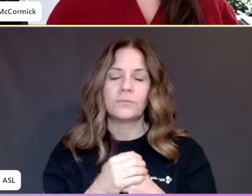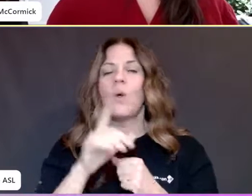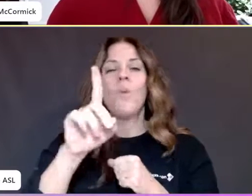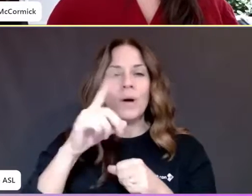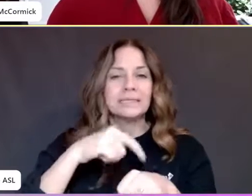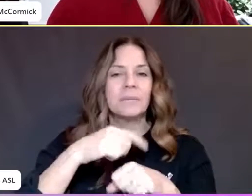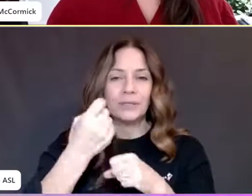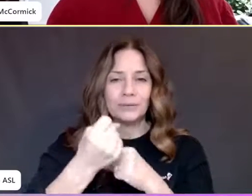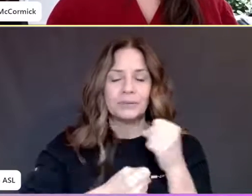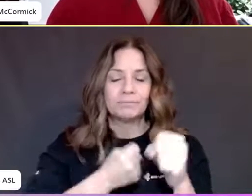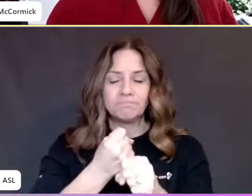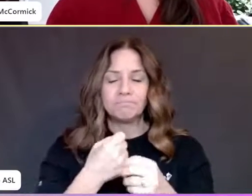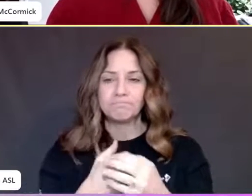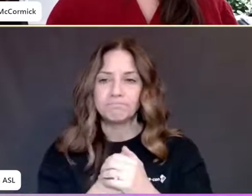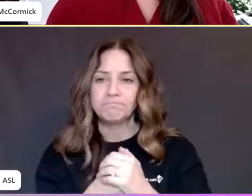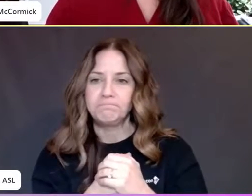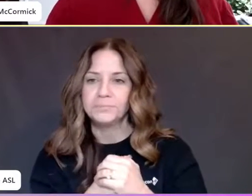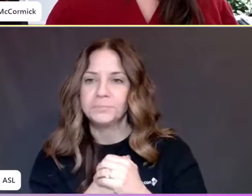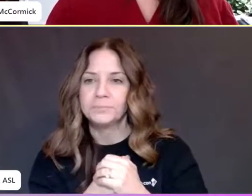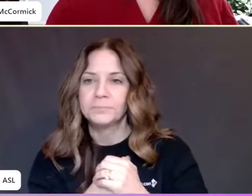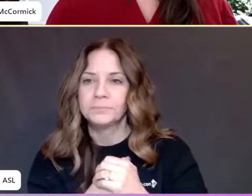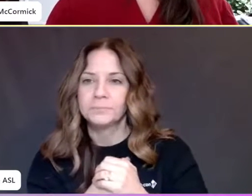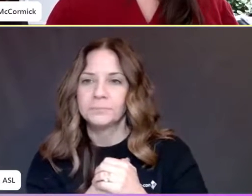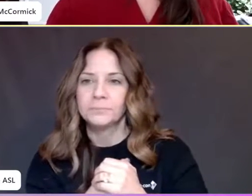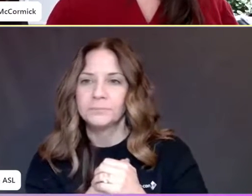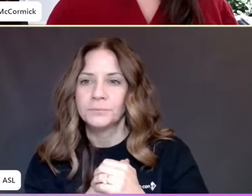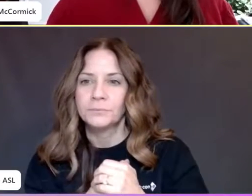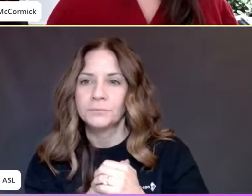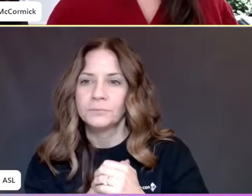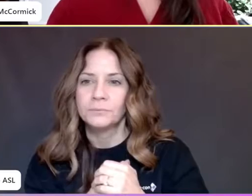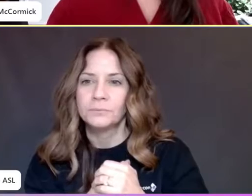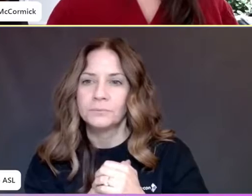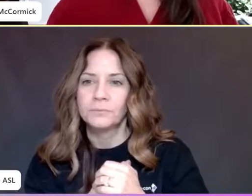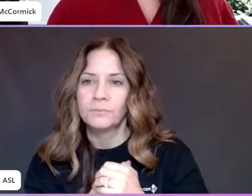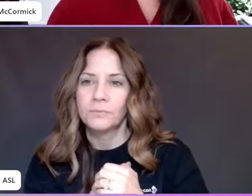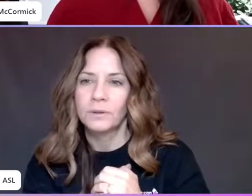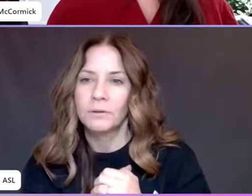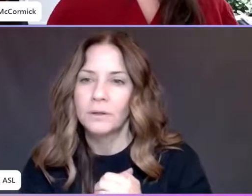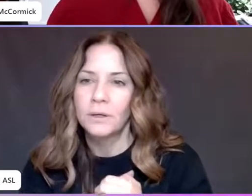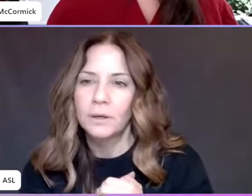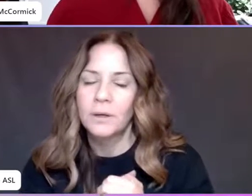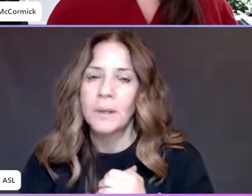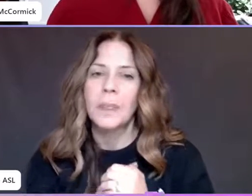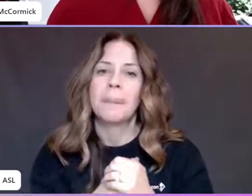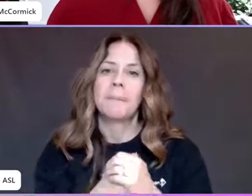because we're still early internet and our process is a minimum